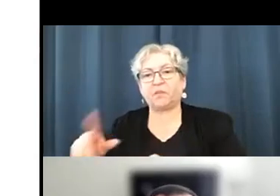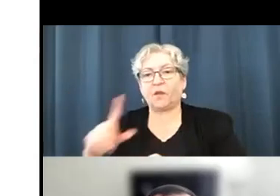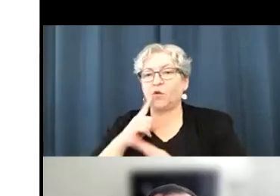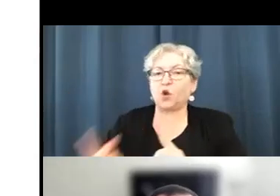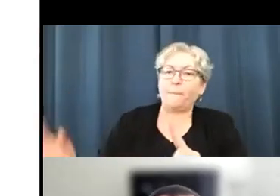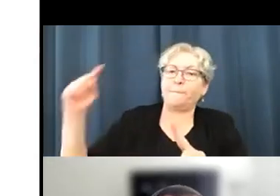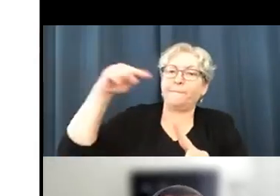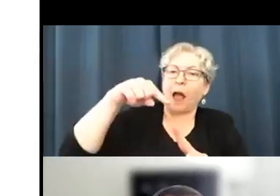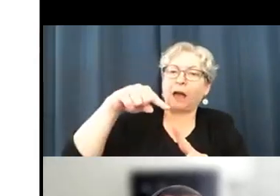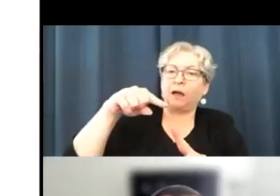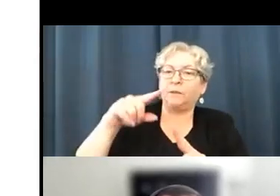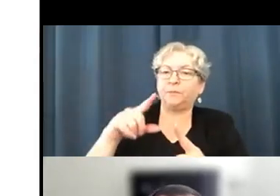but it didn't happen this time around.